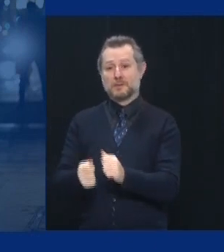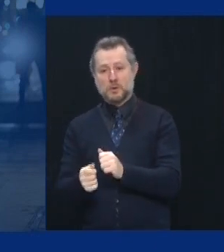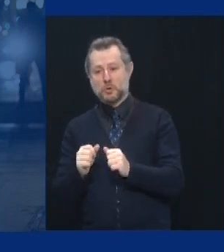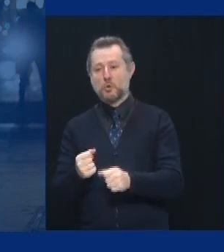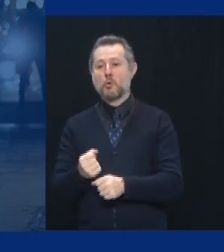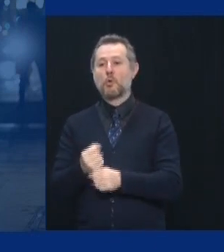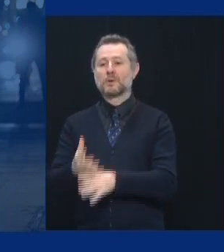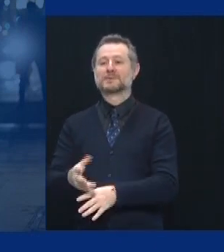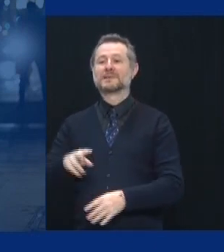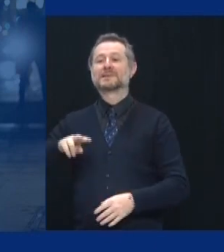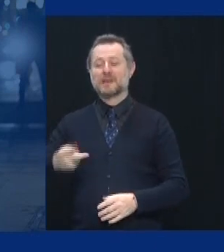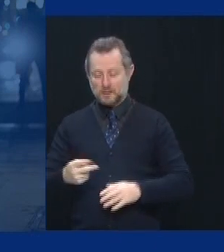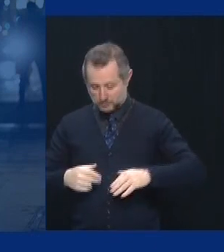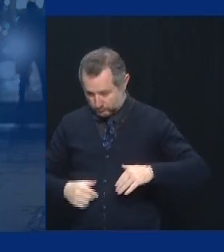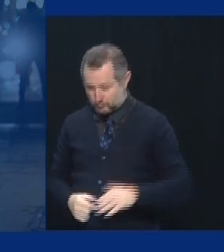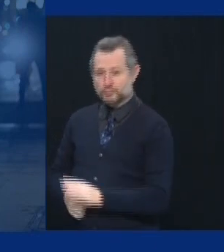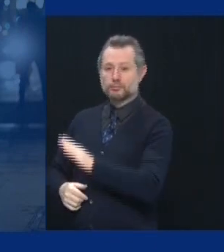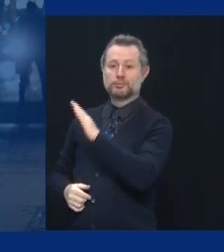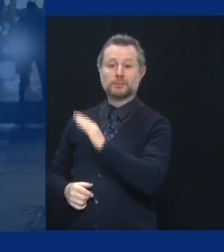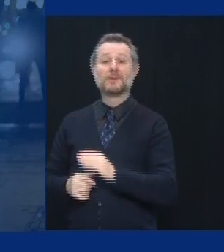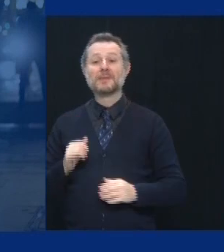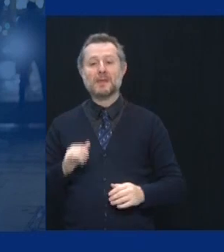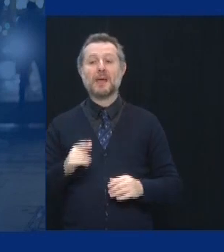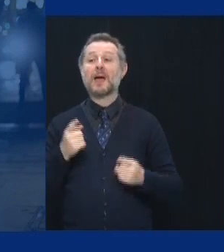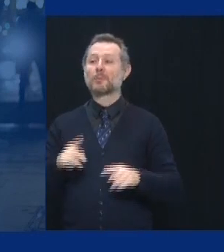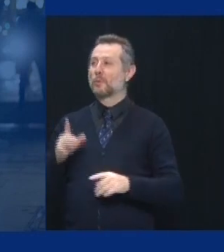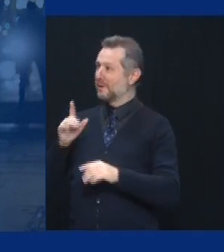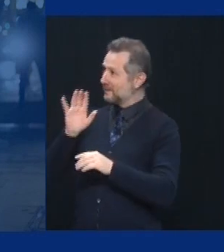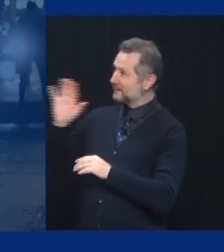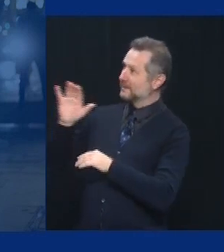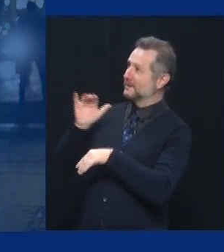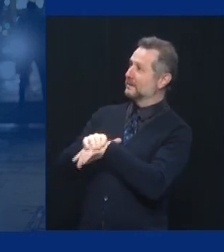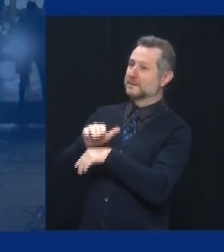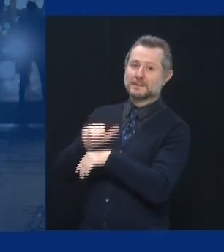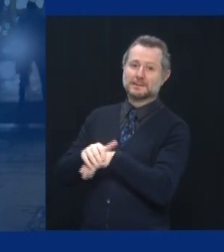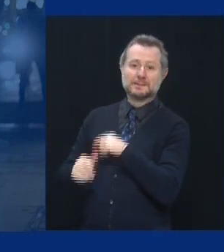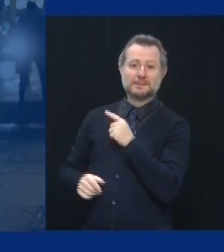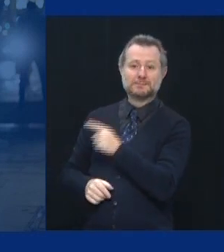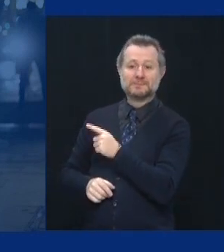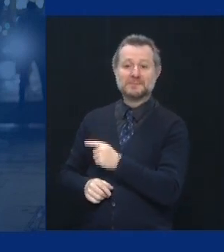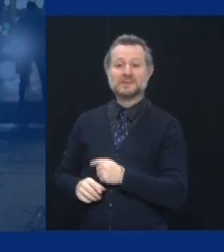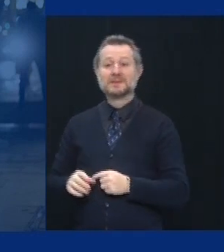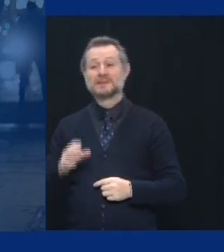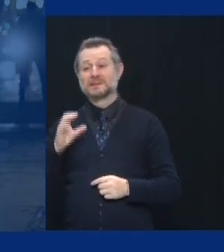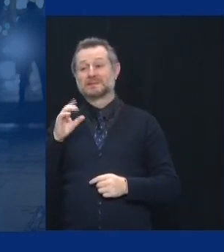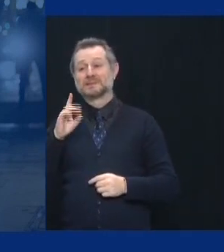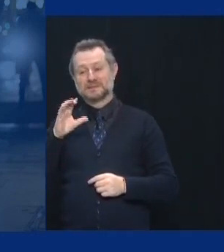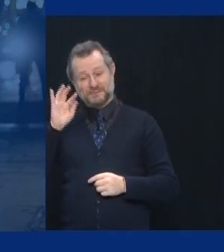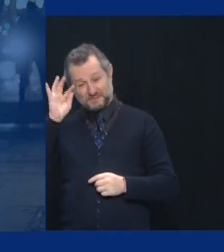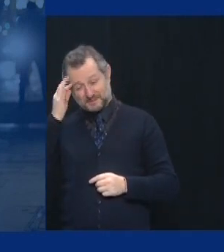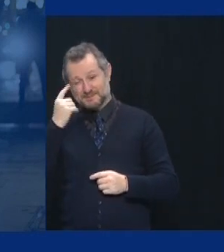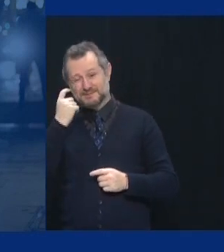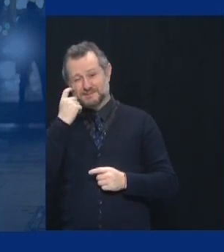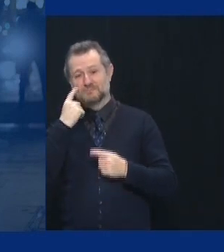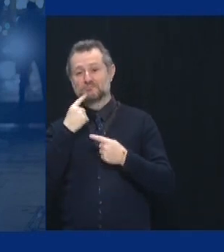WE'RE SEEING NOW. A NEW STRAIN WHICH COULD CAUSE A SECOND WAVE. THAT'S WHAT THE UK STRAIN IS ALL